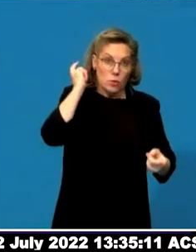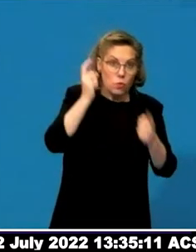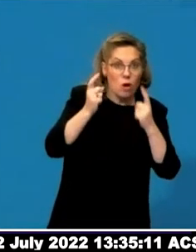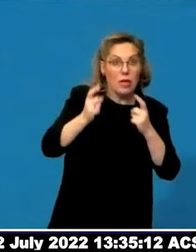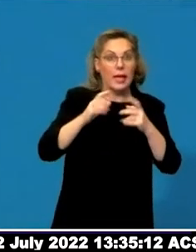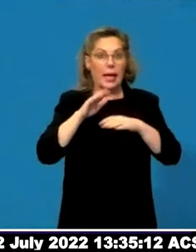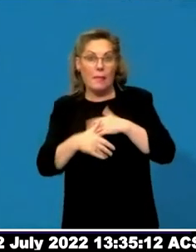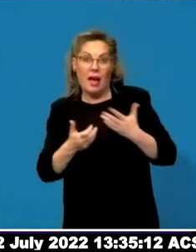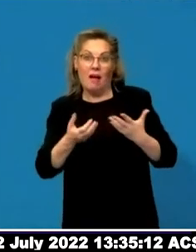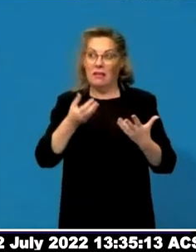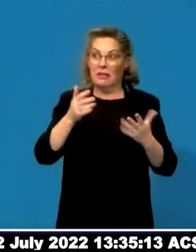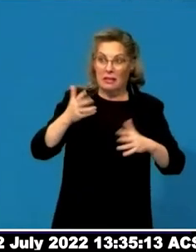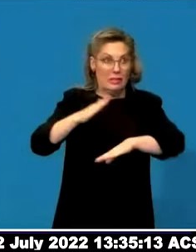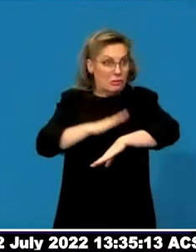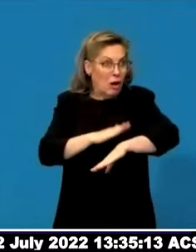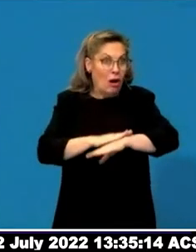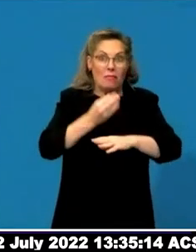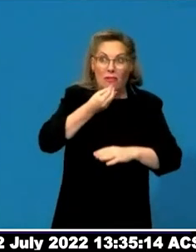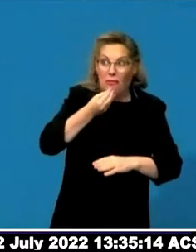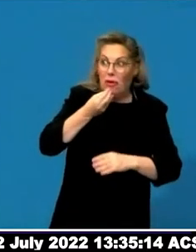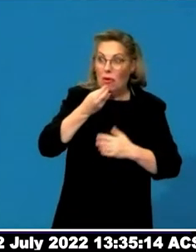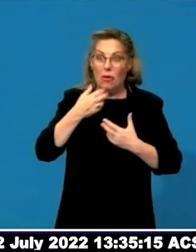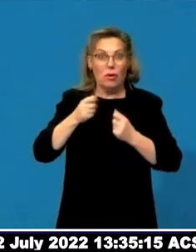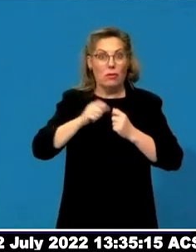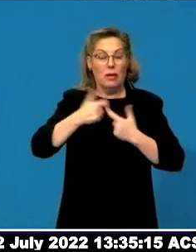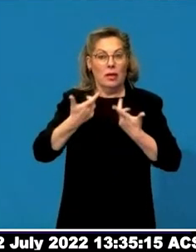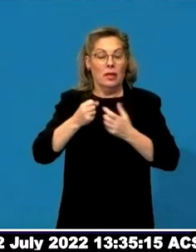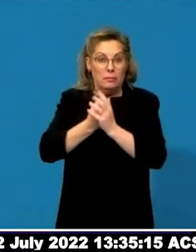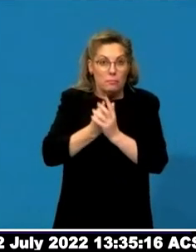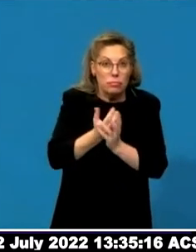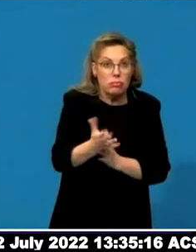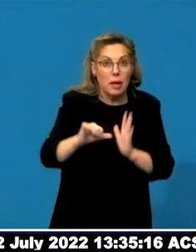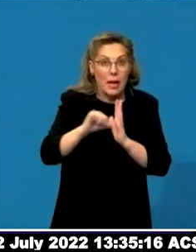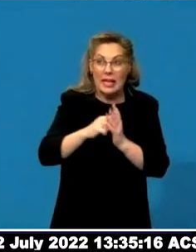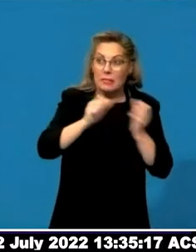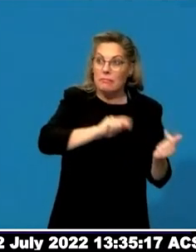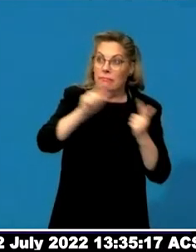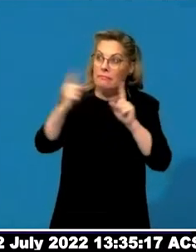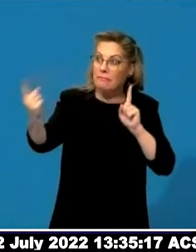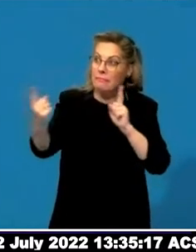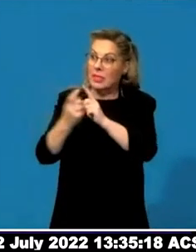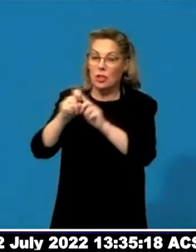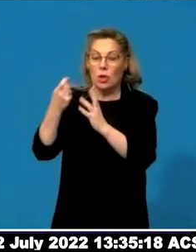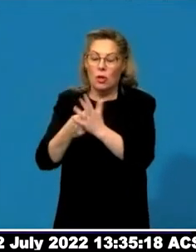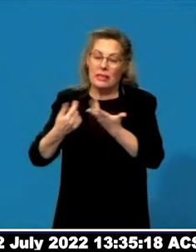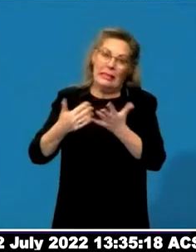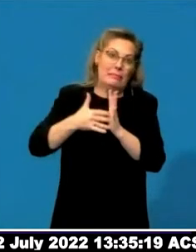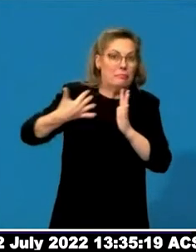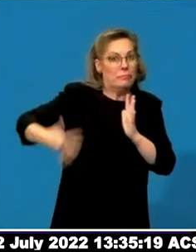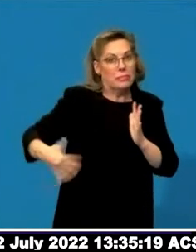so they can go and get assessments done, it can be a real challenge for families out in the Lands.